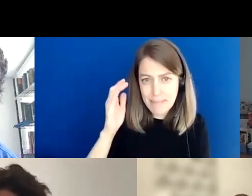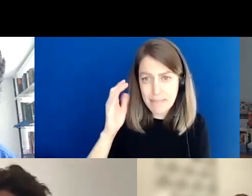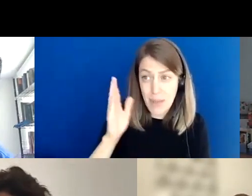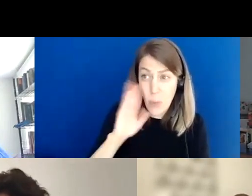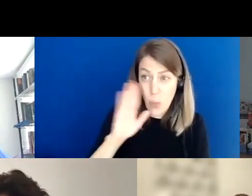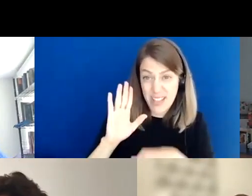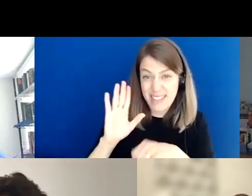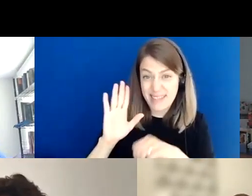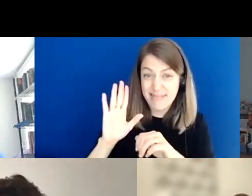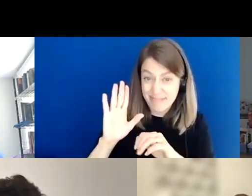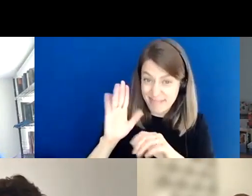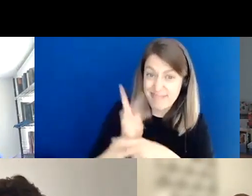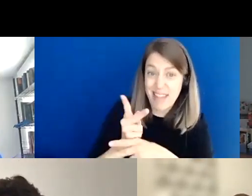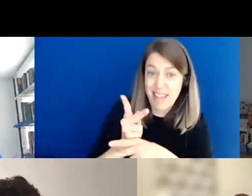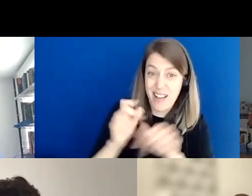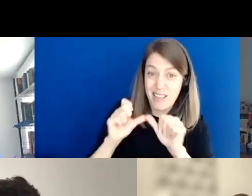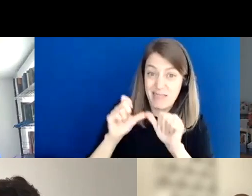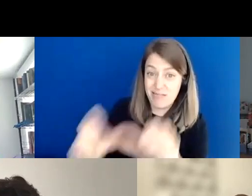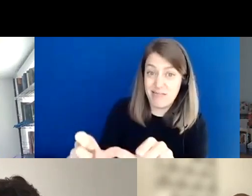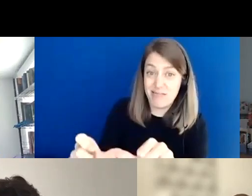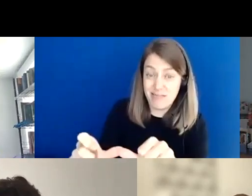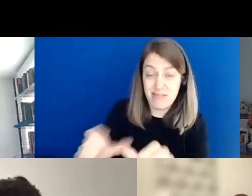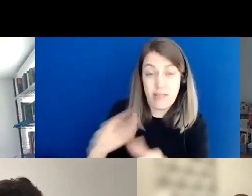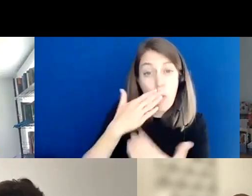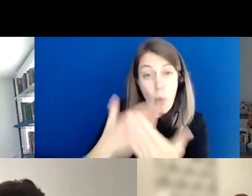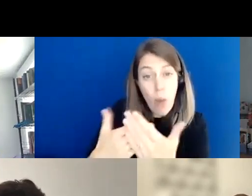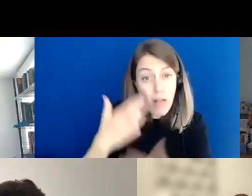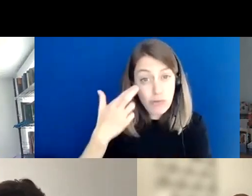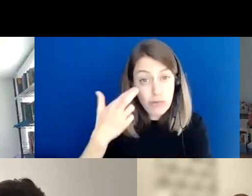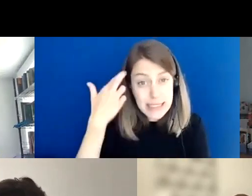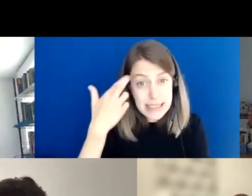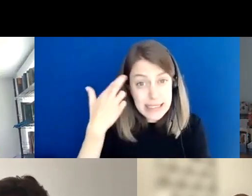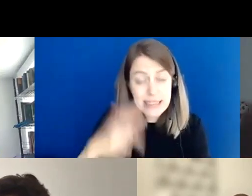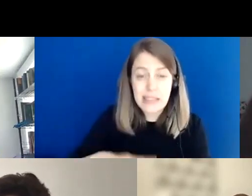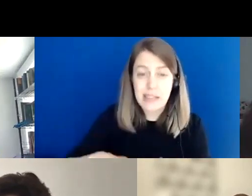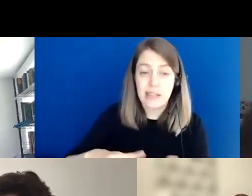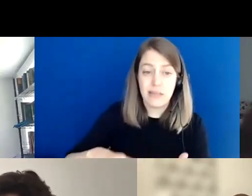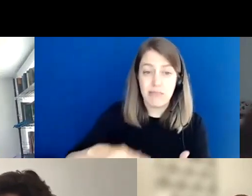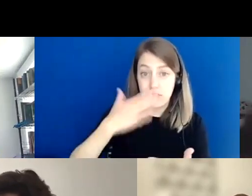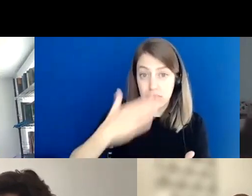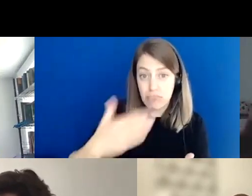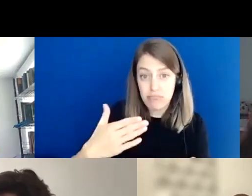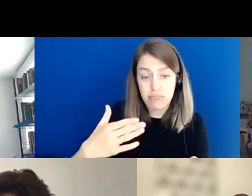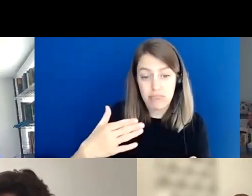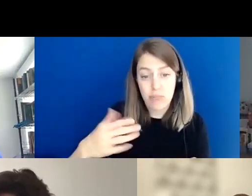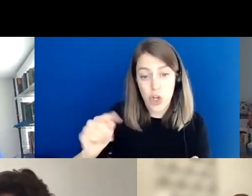That it was well reasoned, that it was a good tool, perhaps was a better tool